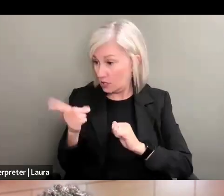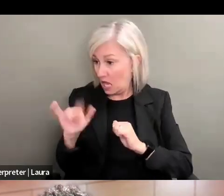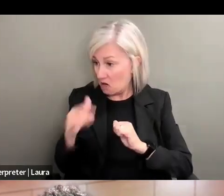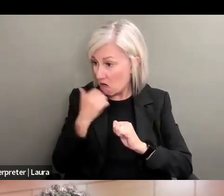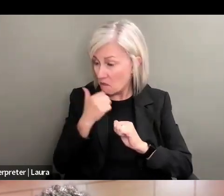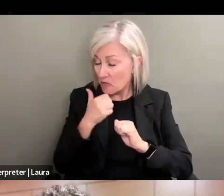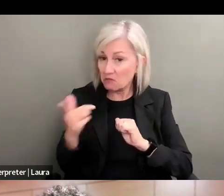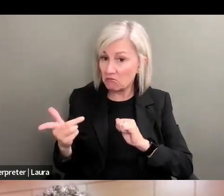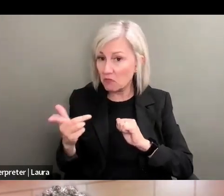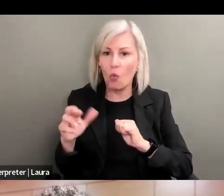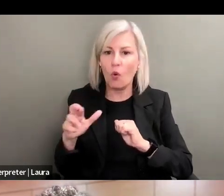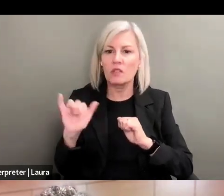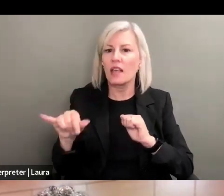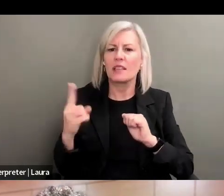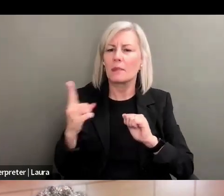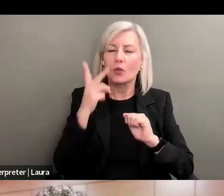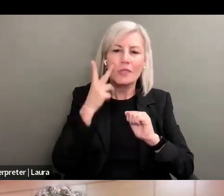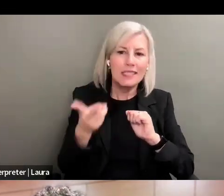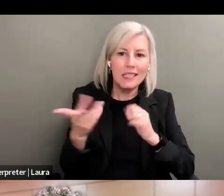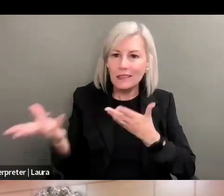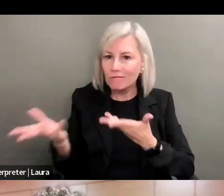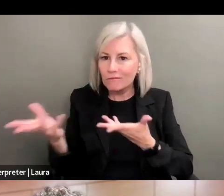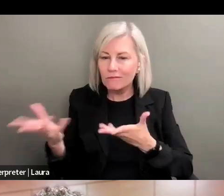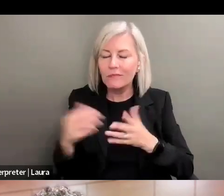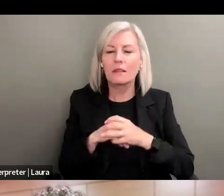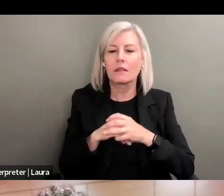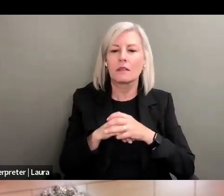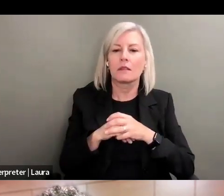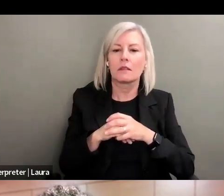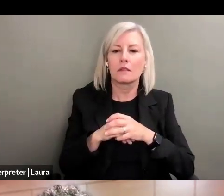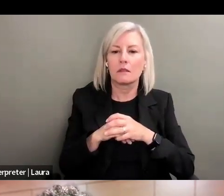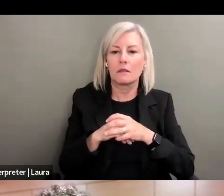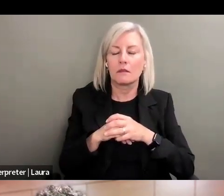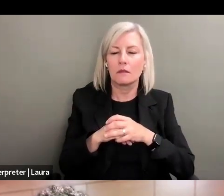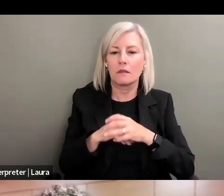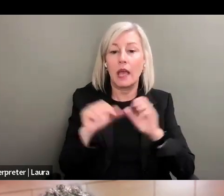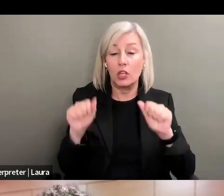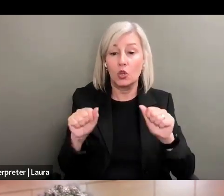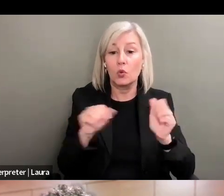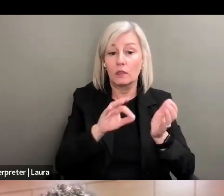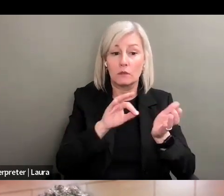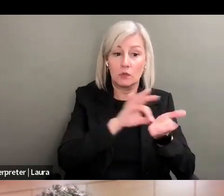Or is this something you're seeing? And you could even score with and without counting